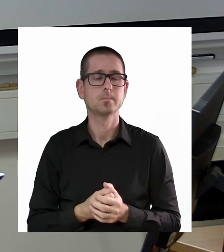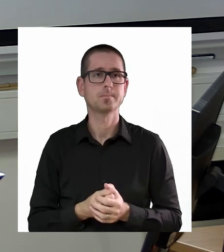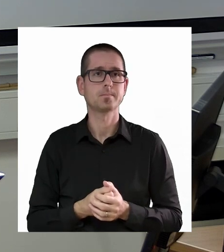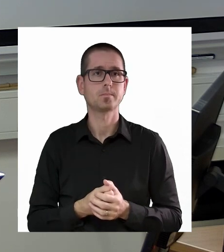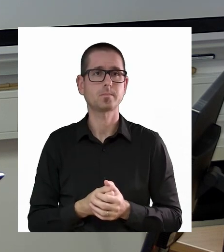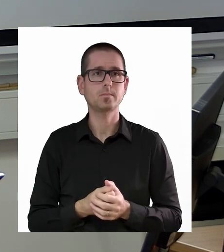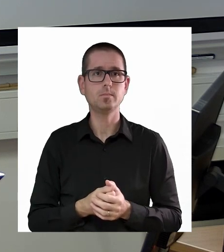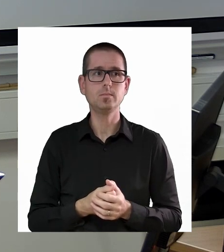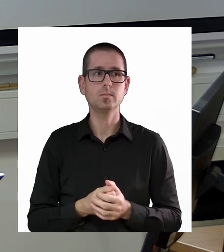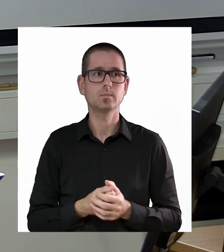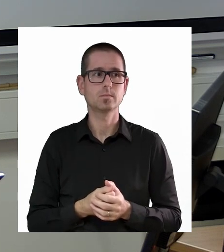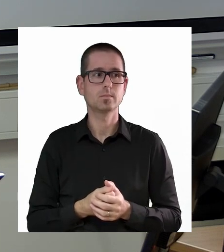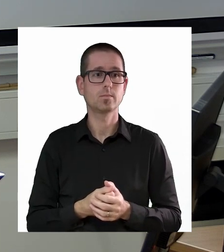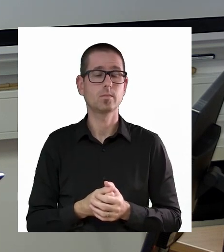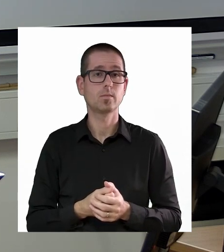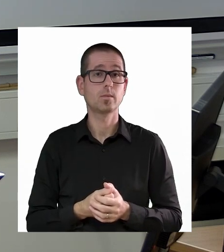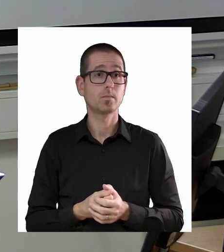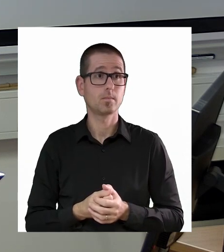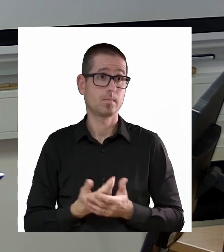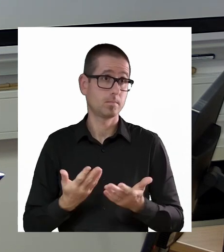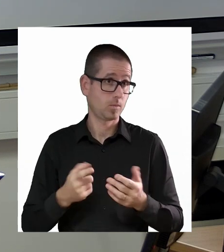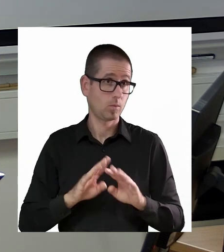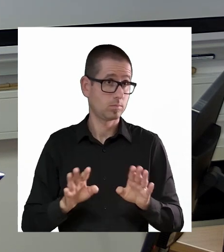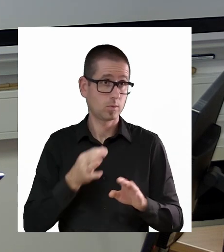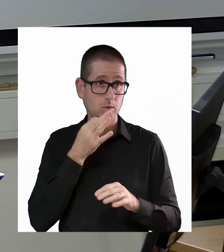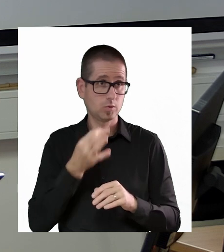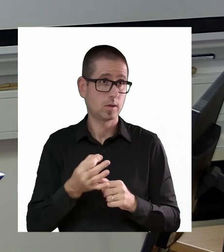If the ending of the question and